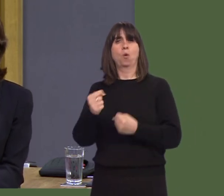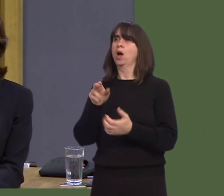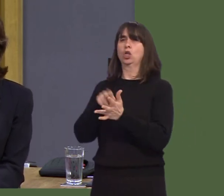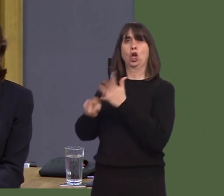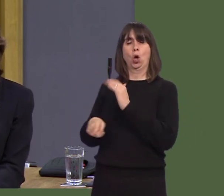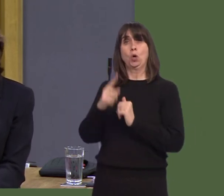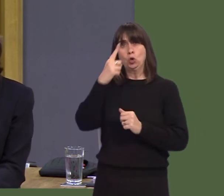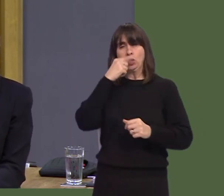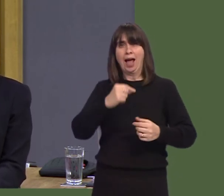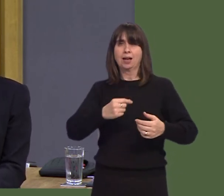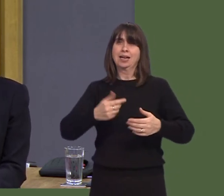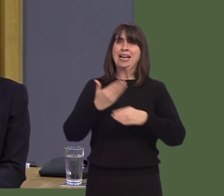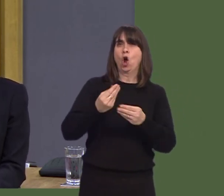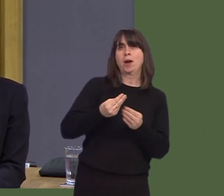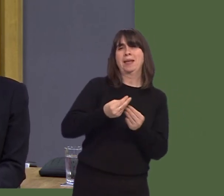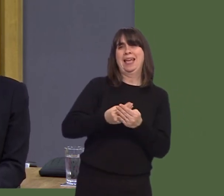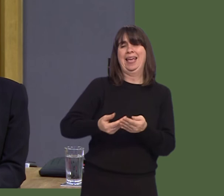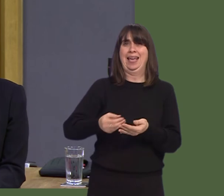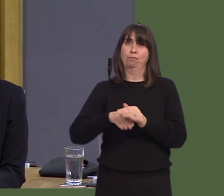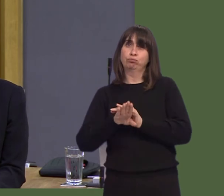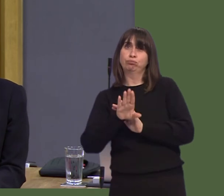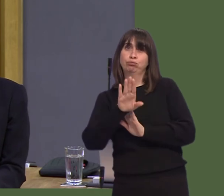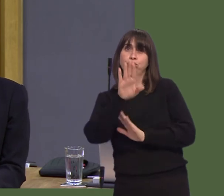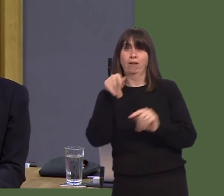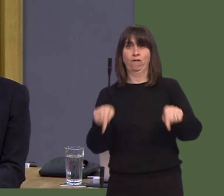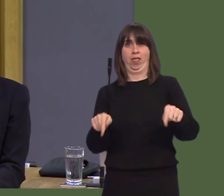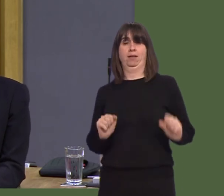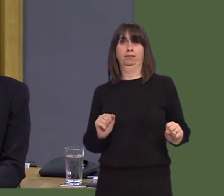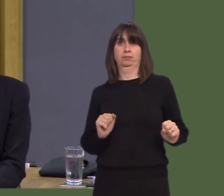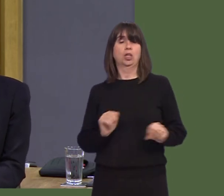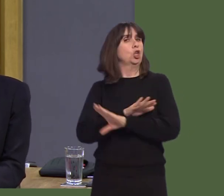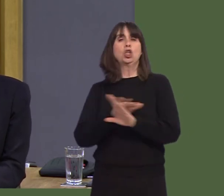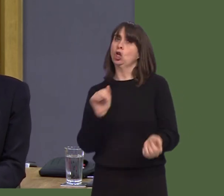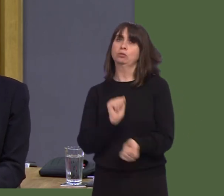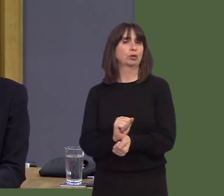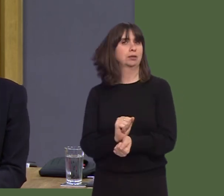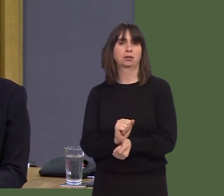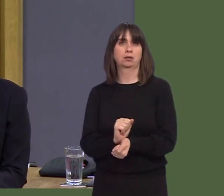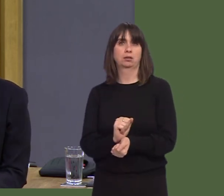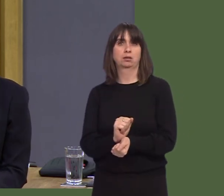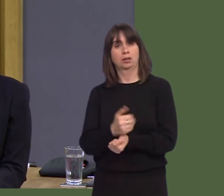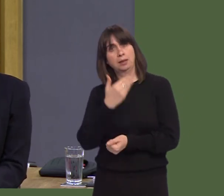He belittles the people of Mbale and Uganda by his appalling comments. David J Rowlands AM: 3.